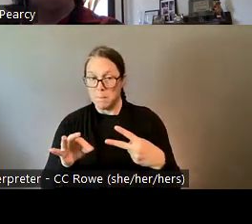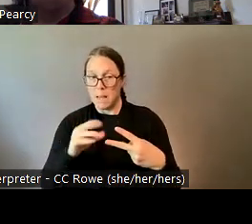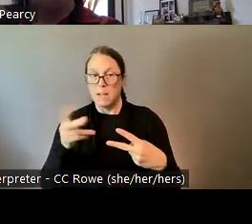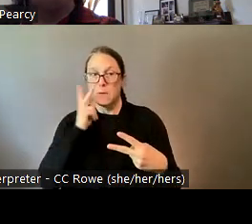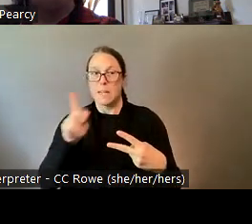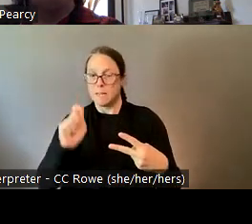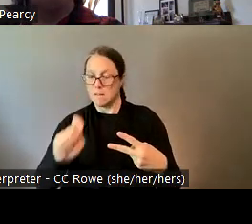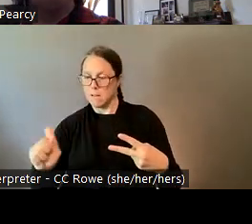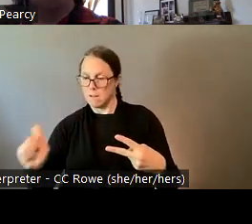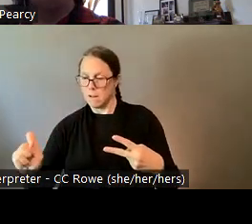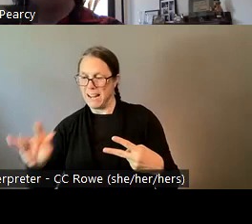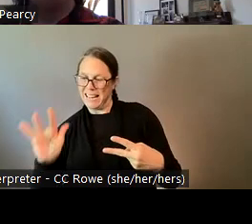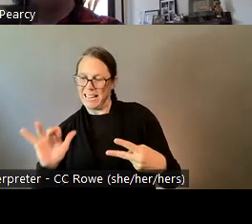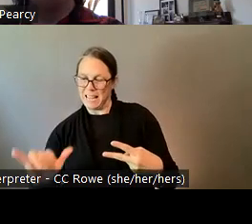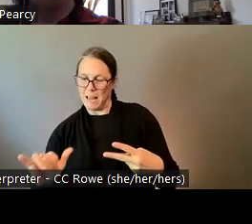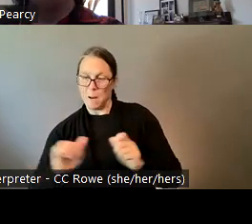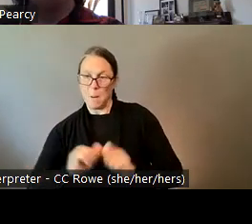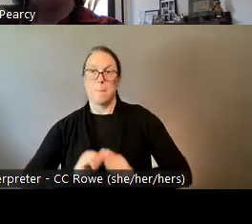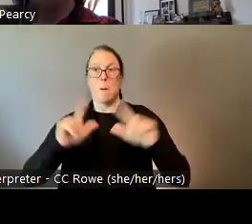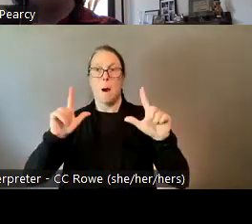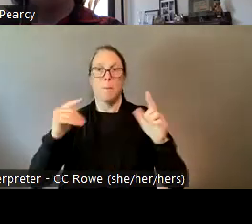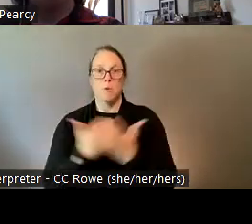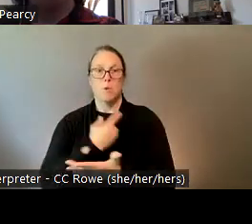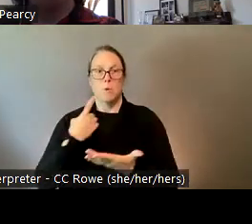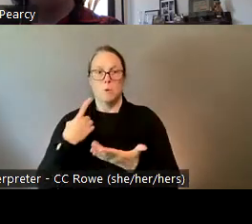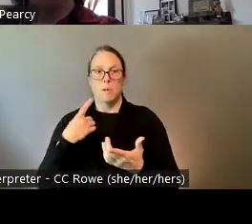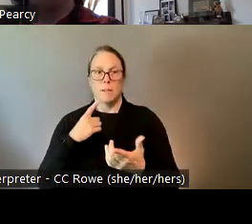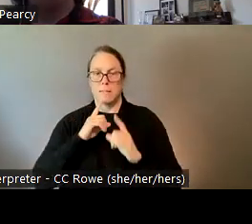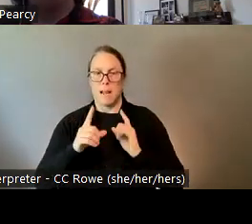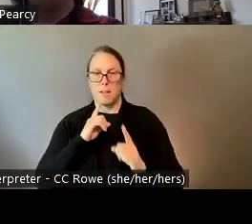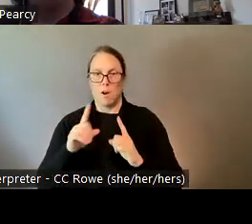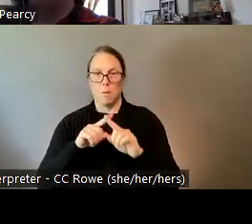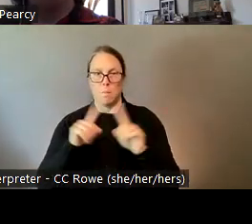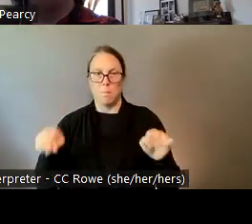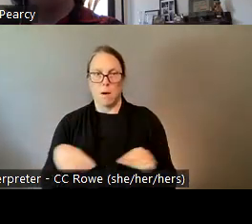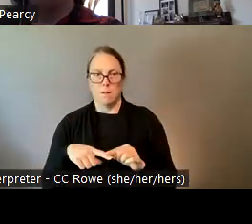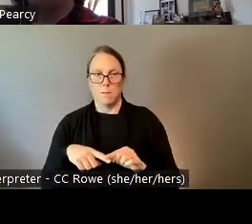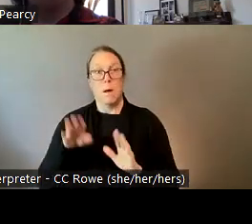So now it opens up another dialogue box. At the very bottom here under,